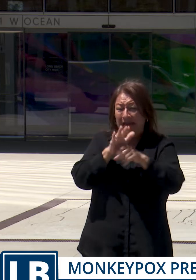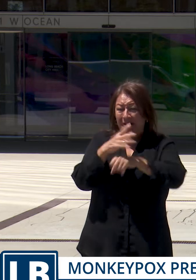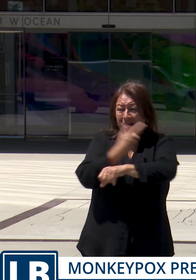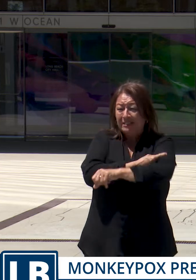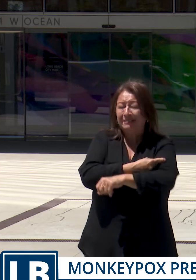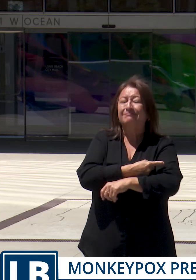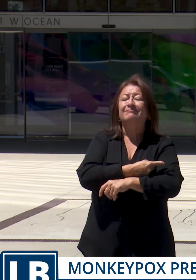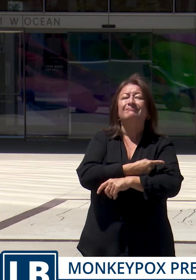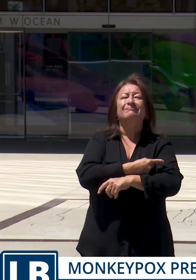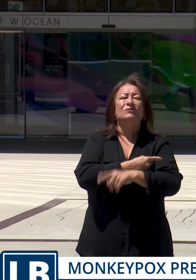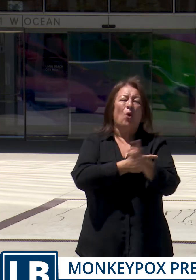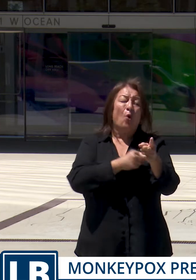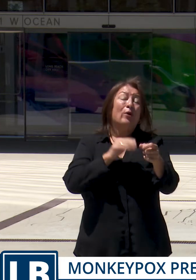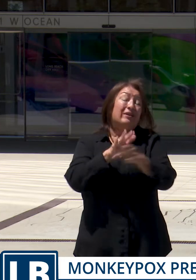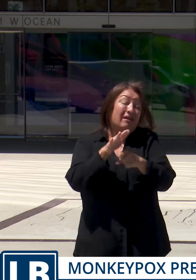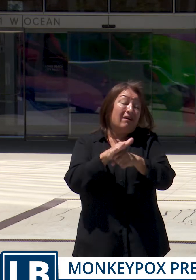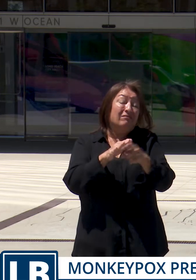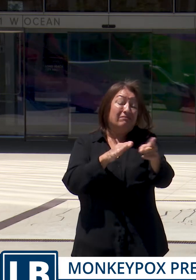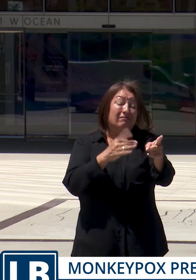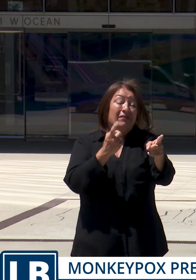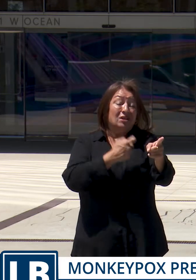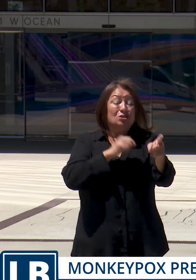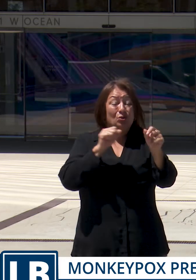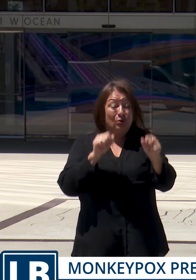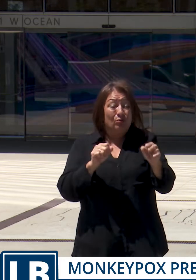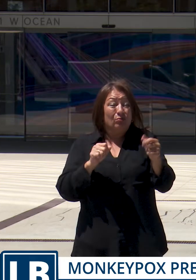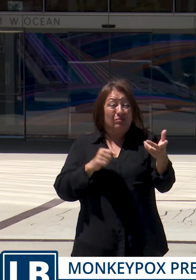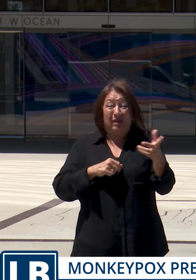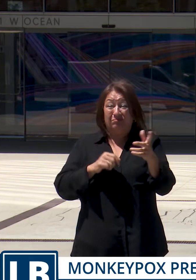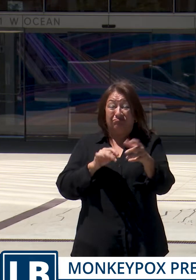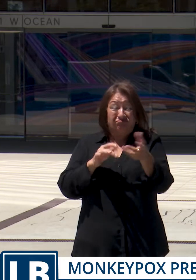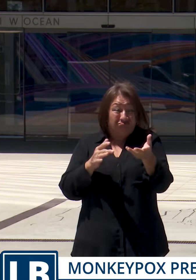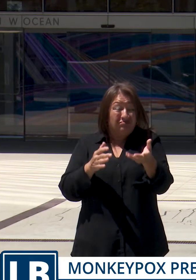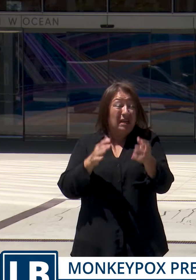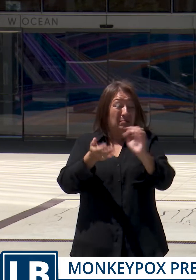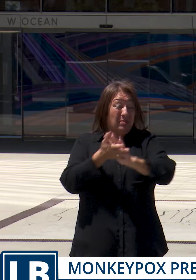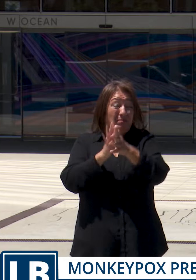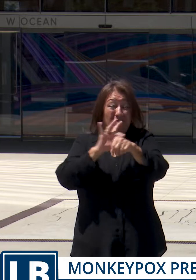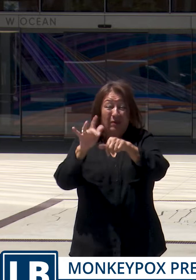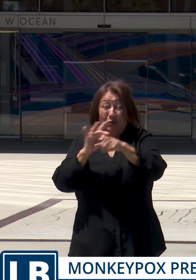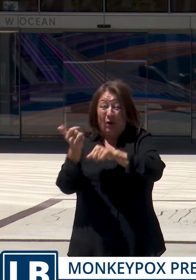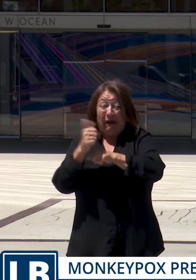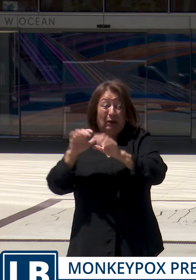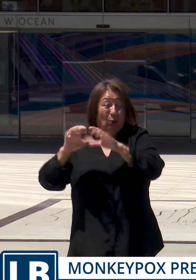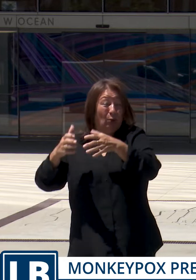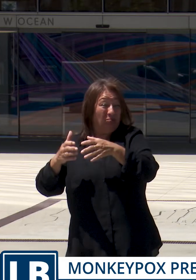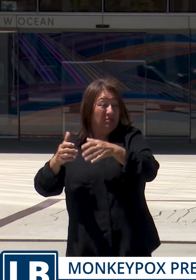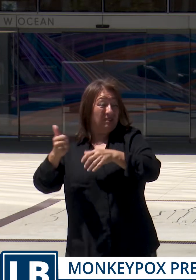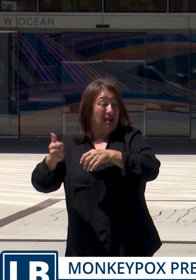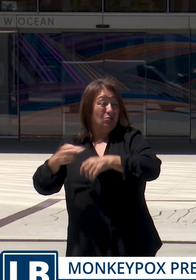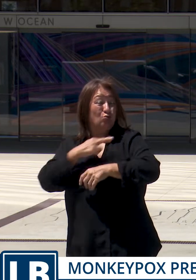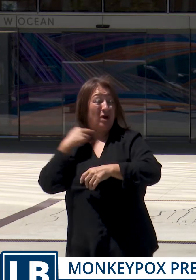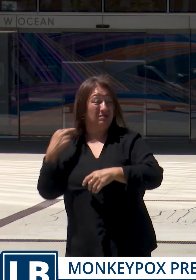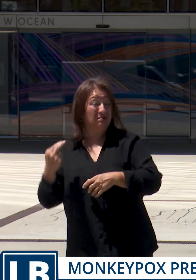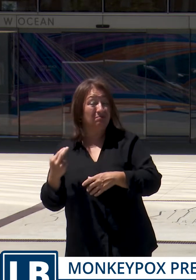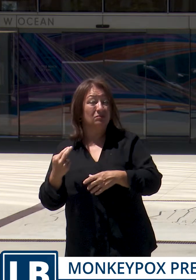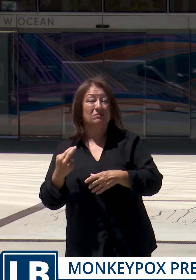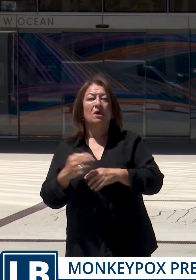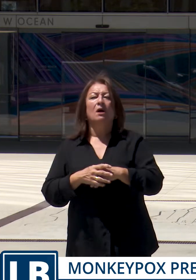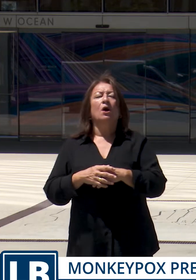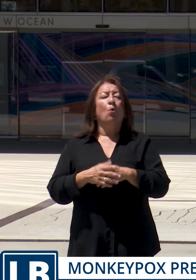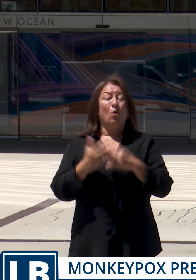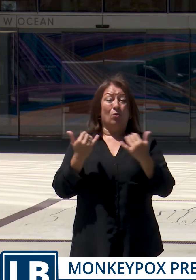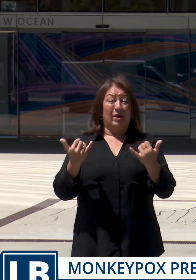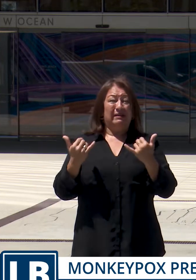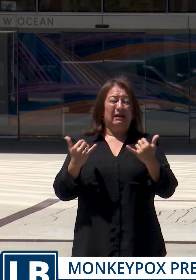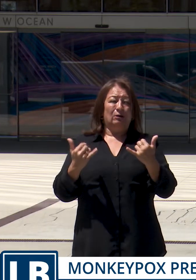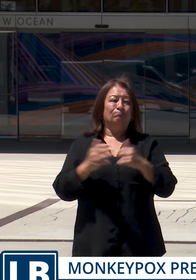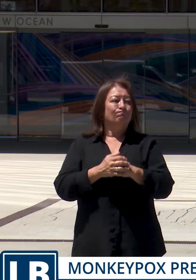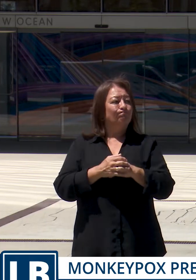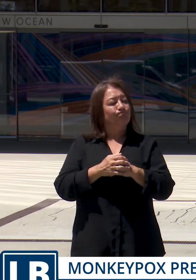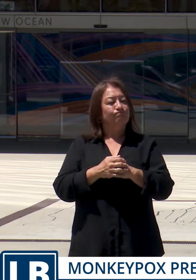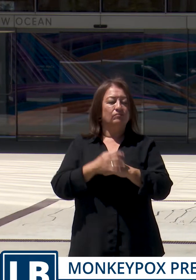yeah so within the current uh the current eligibility status eligibility